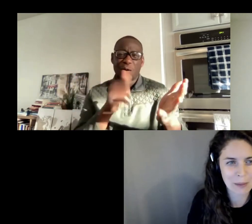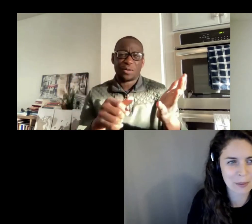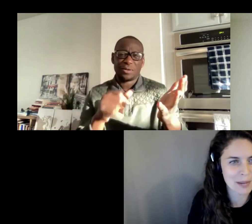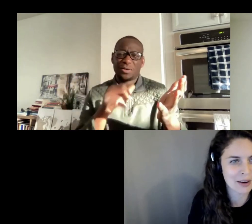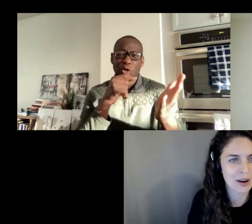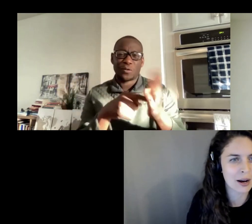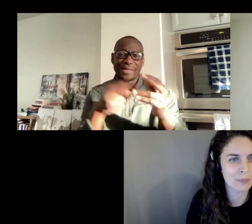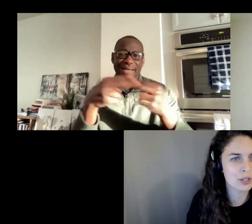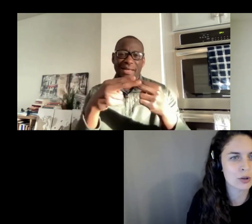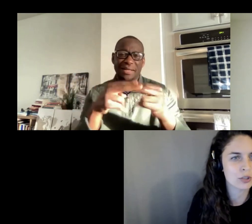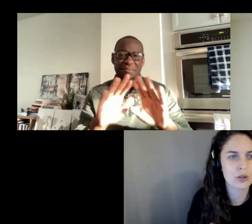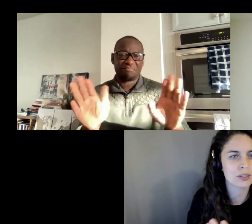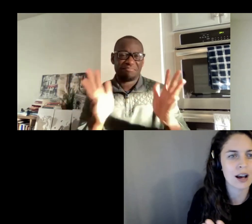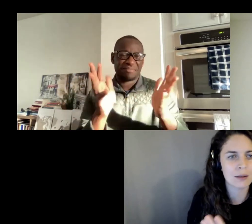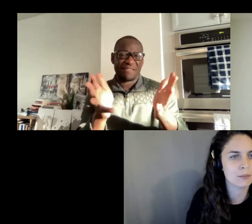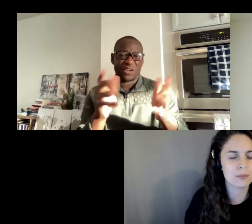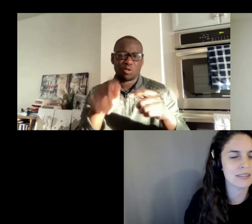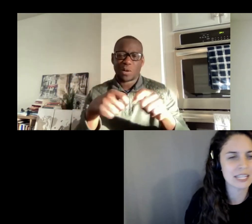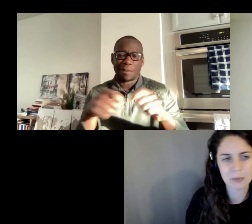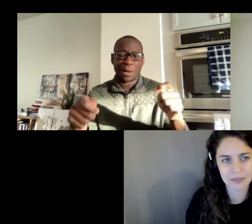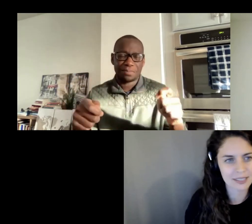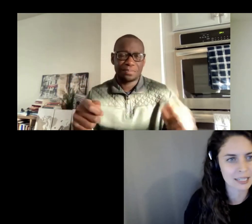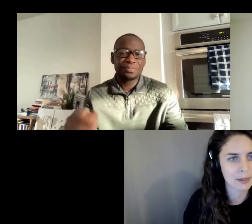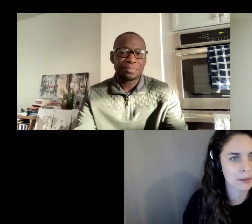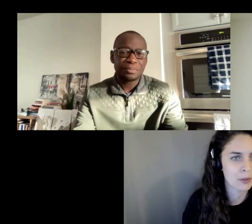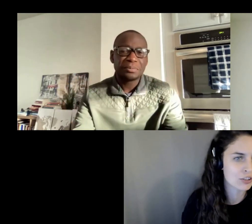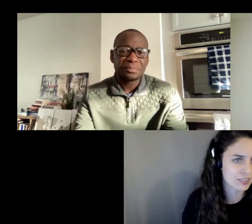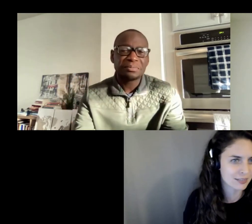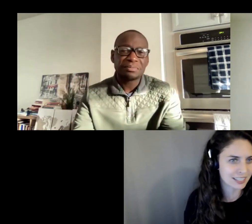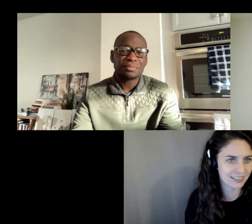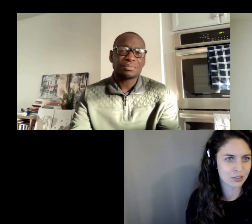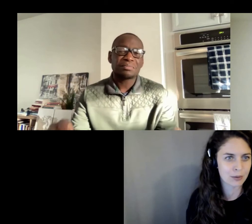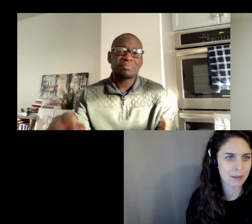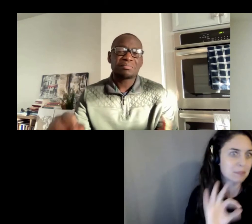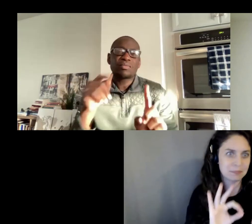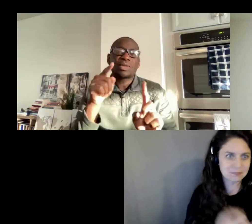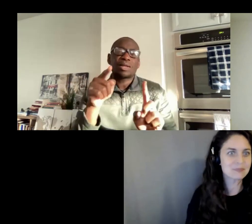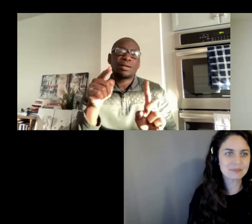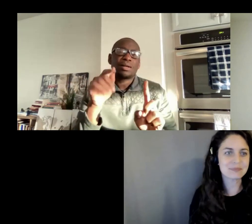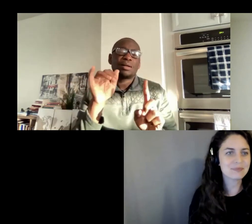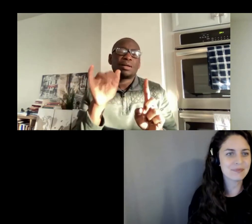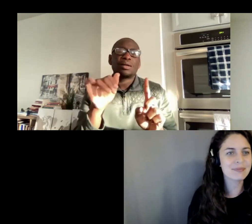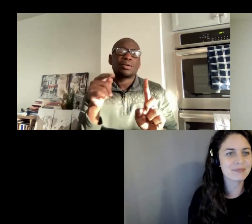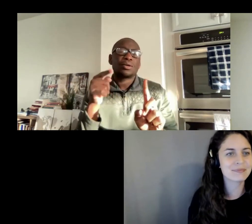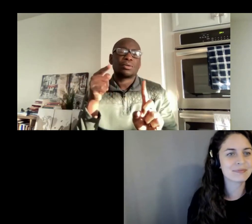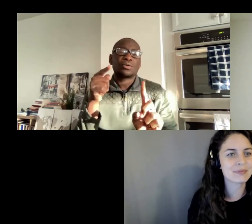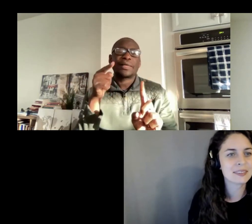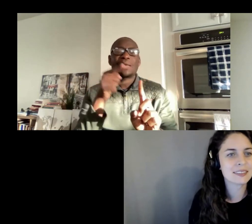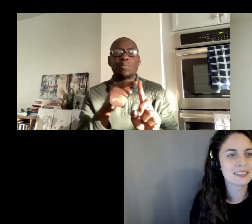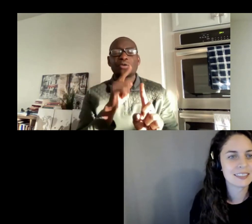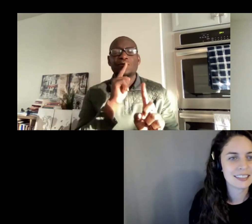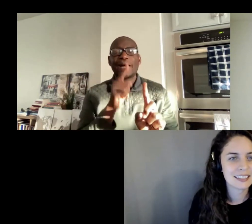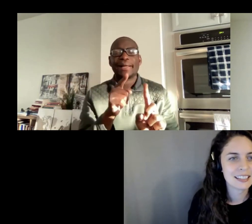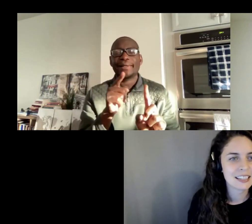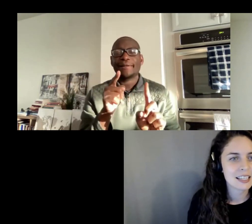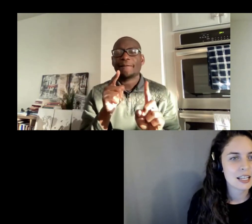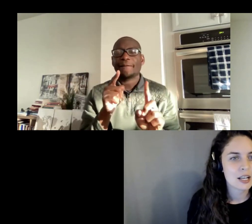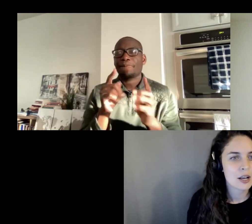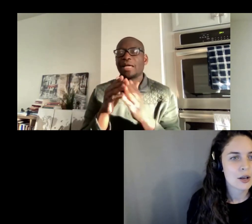up now. You don't even need to bring the slides back up we can just leave it like this to wrap up. Okay, great. >> GREGOIRE YOUBARA: